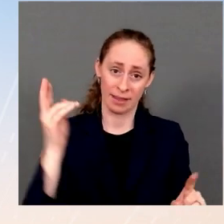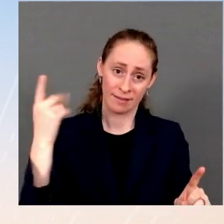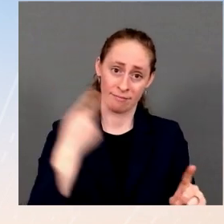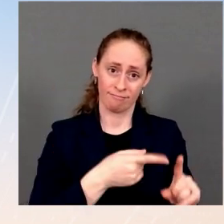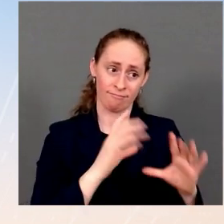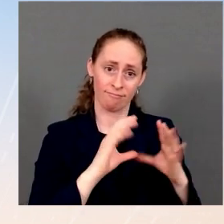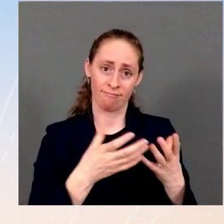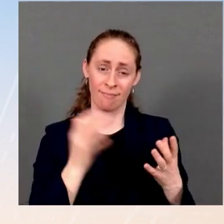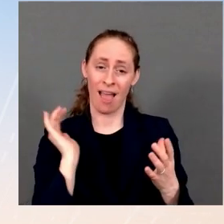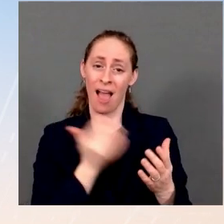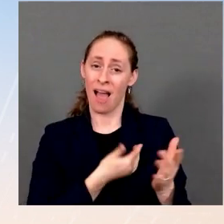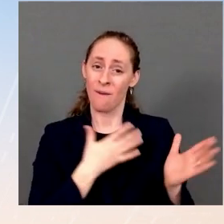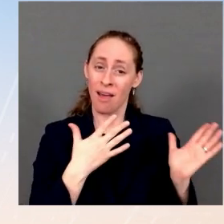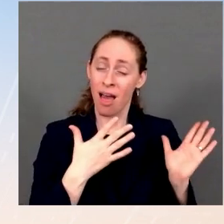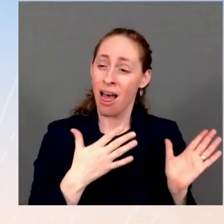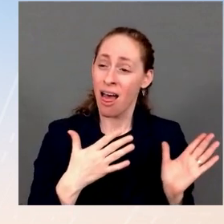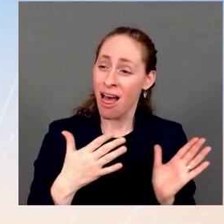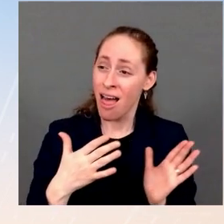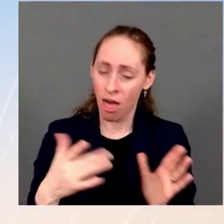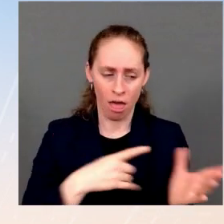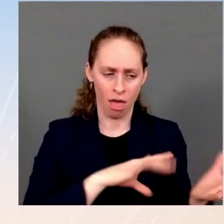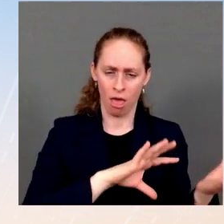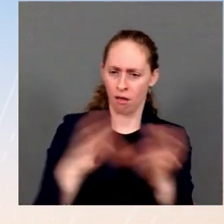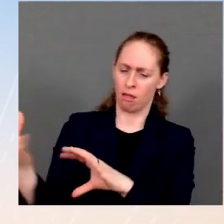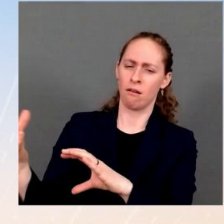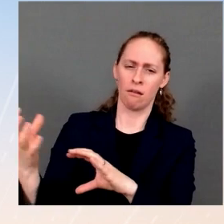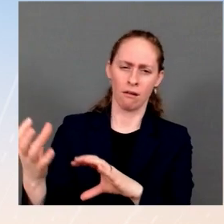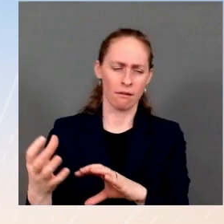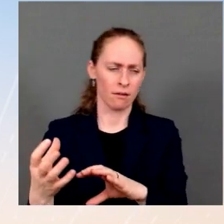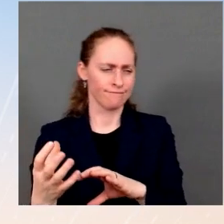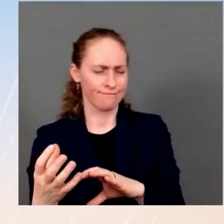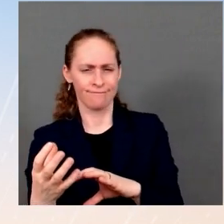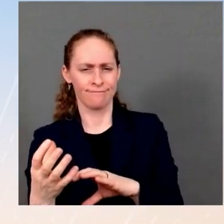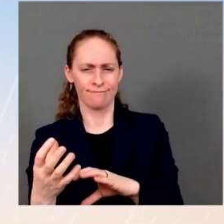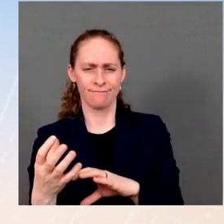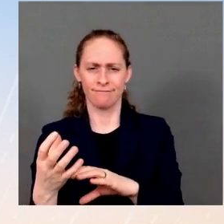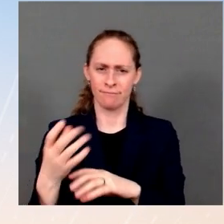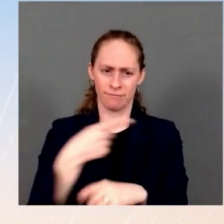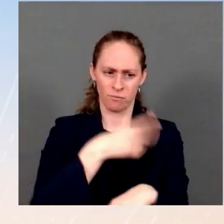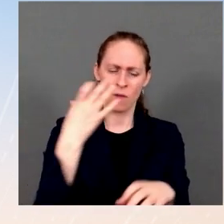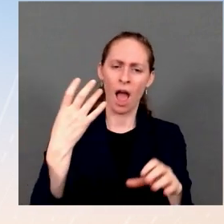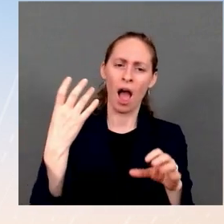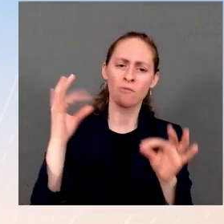inflation to get worse. And so, they are -- they are blocking what we're trying to do